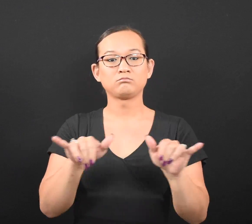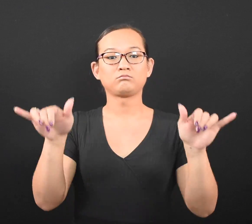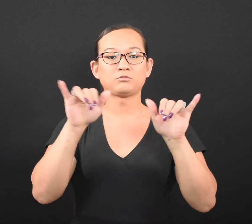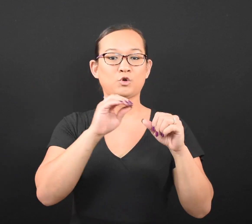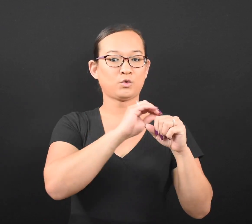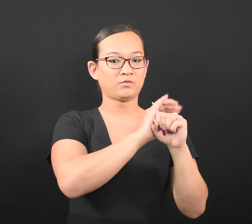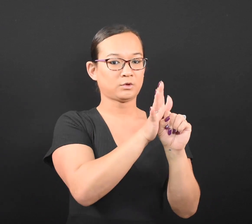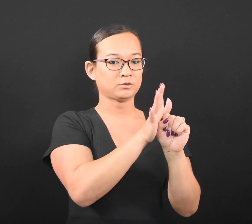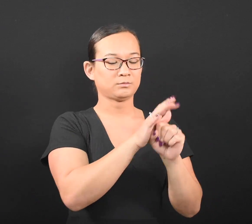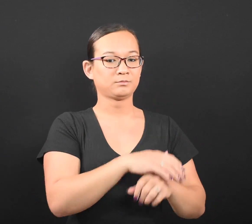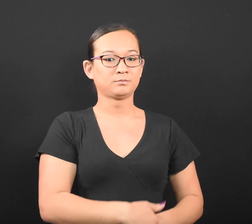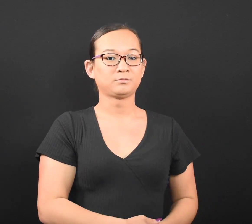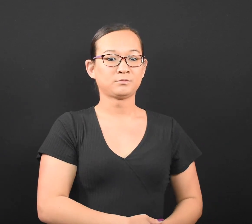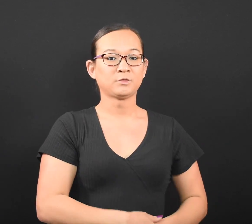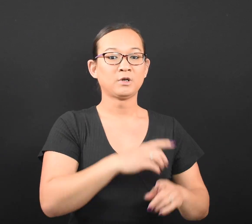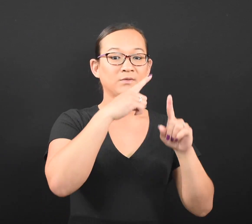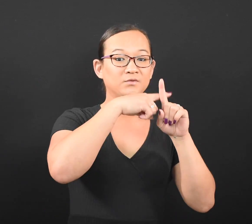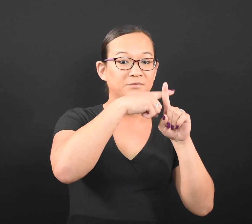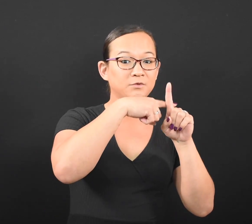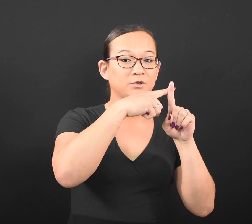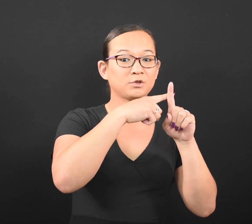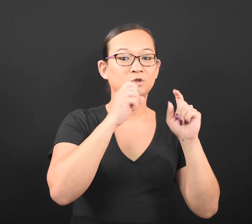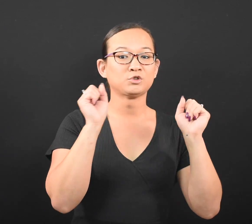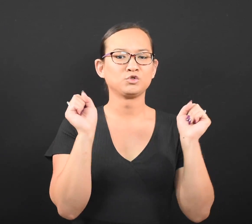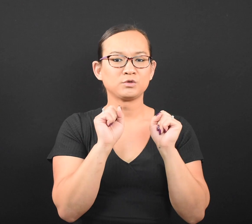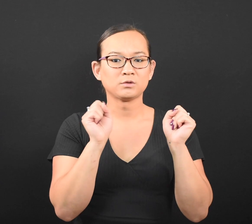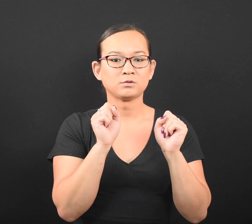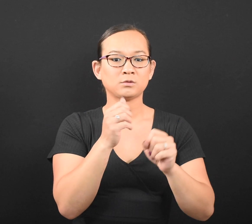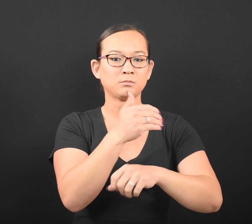Symptoms more common of COVID-19: -Fever and chills